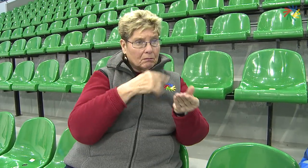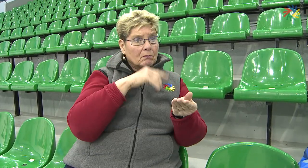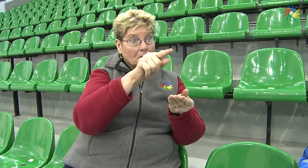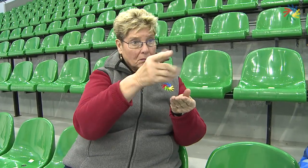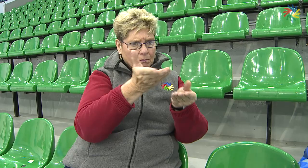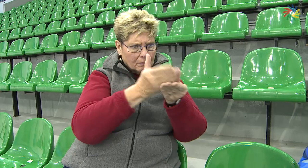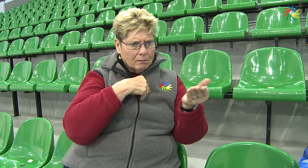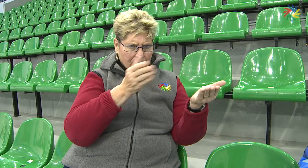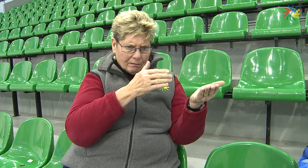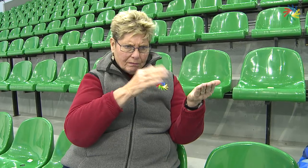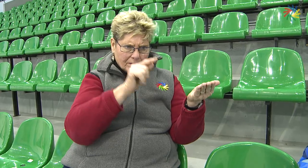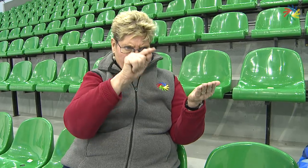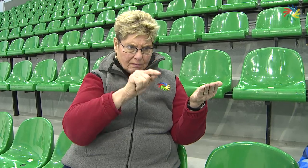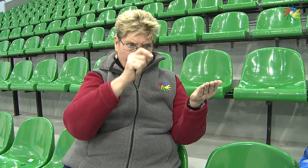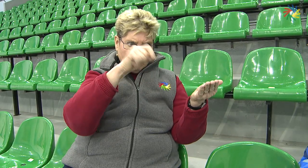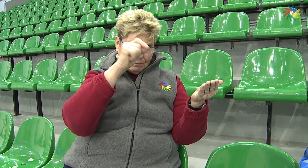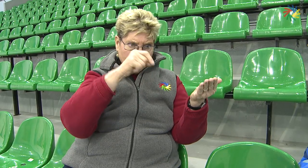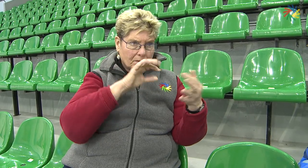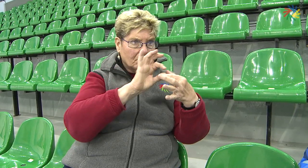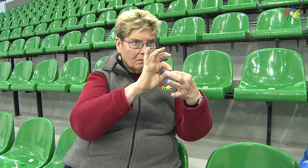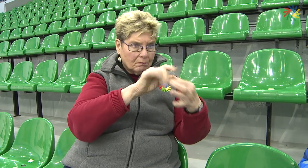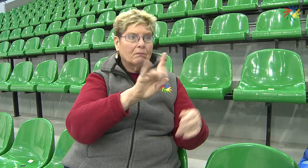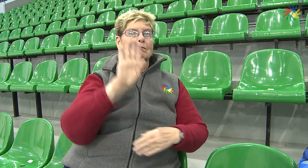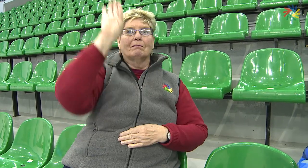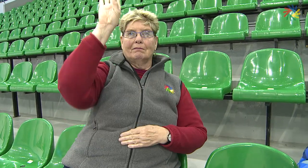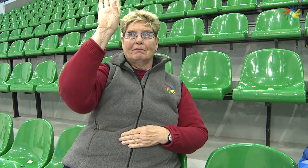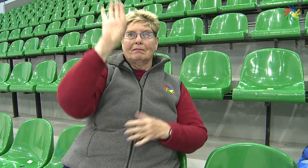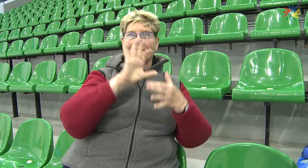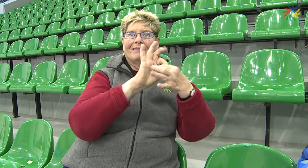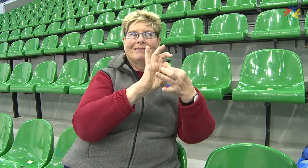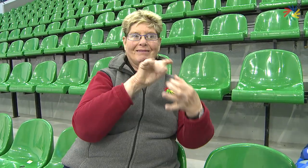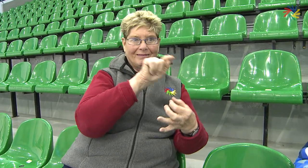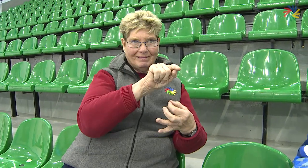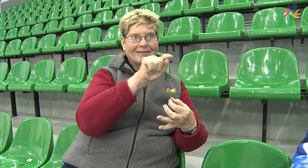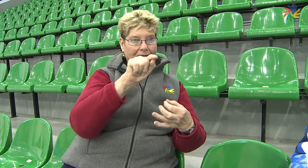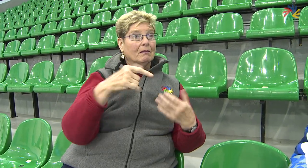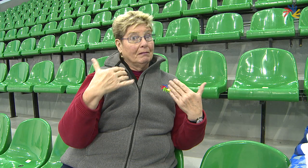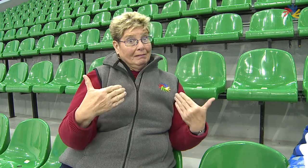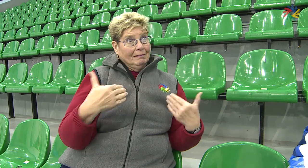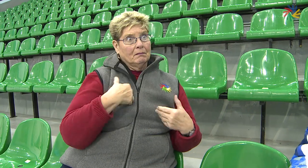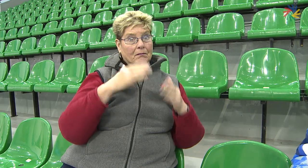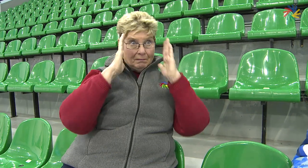to ensure all criteria has been met for hosting the Games.